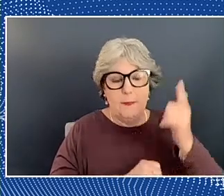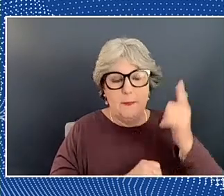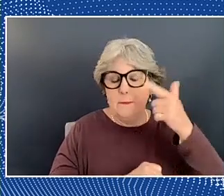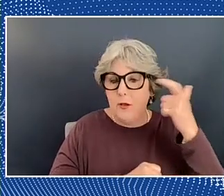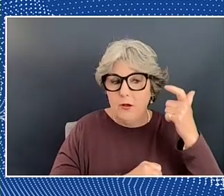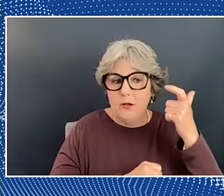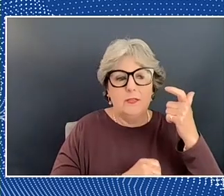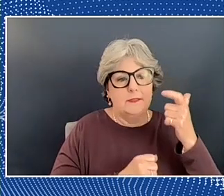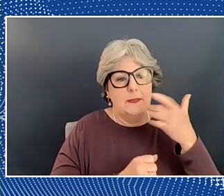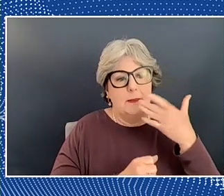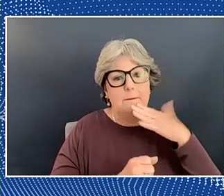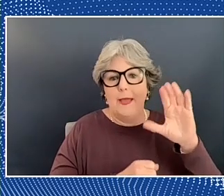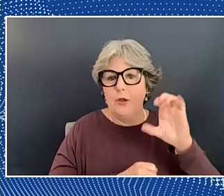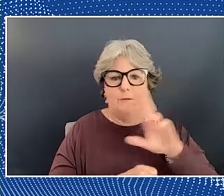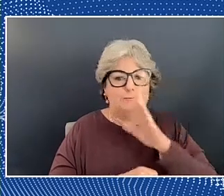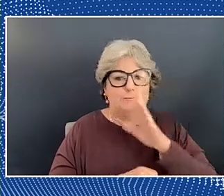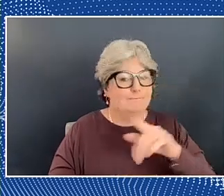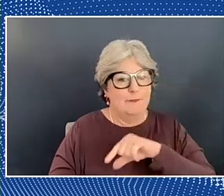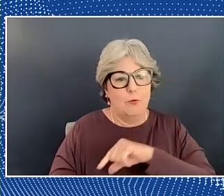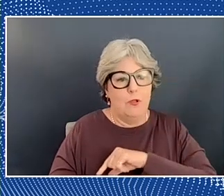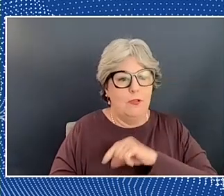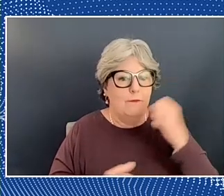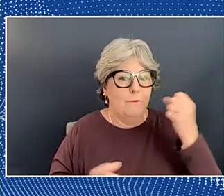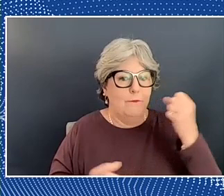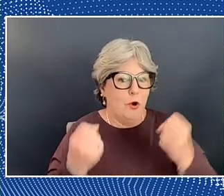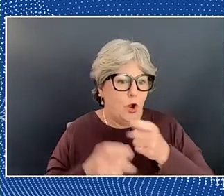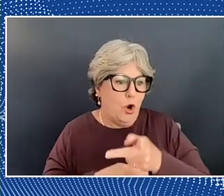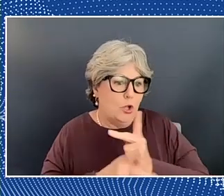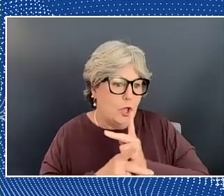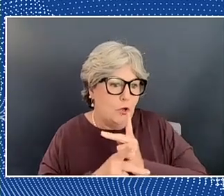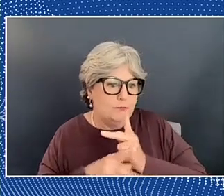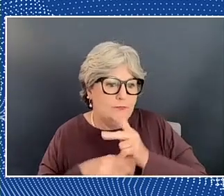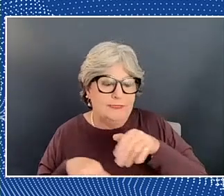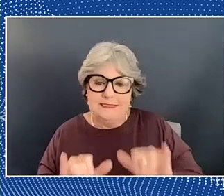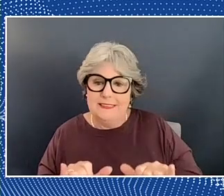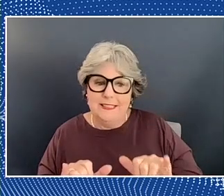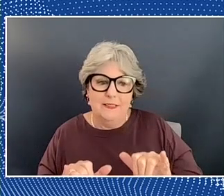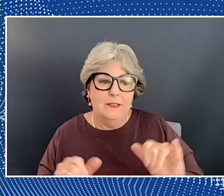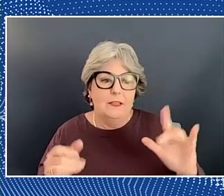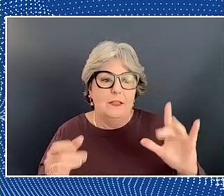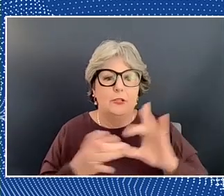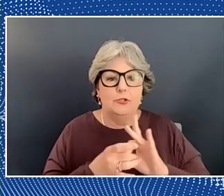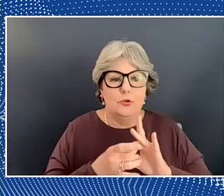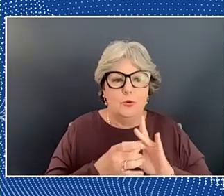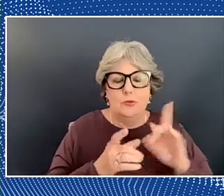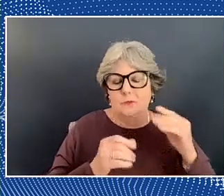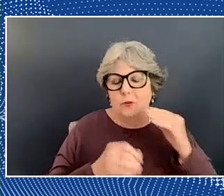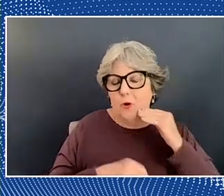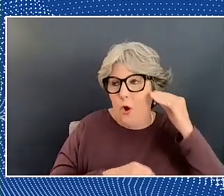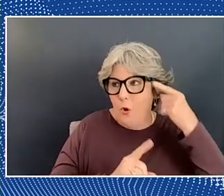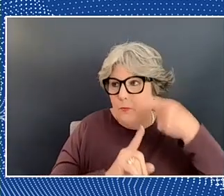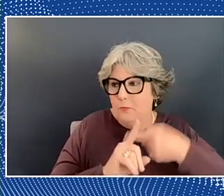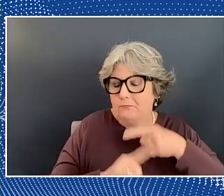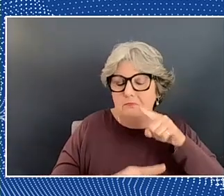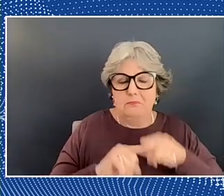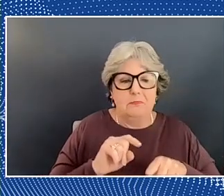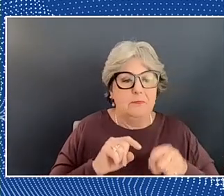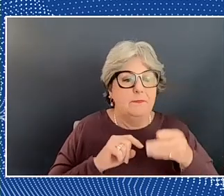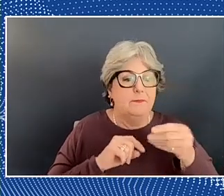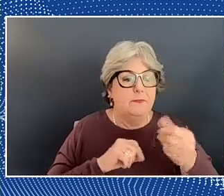never qualified for a car loan and still been a joint owner on a home mortgage, nor contributed to any type of retirement